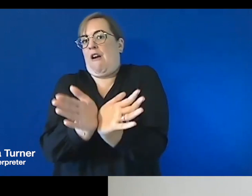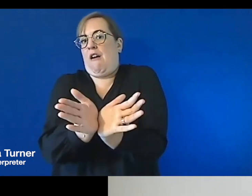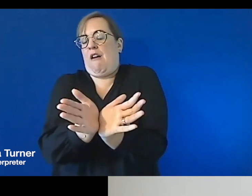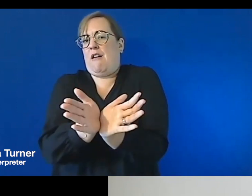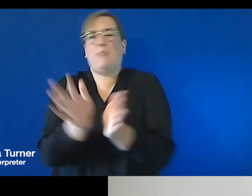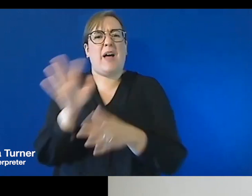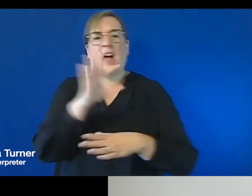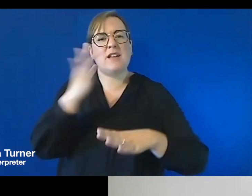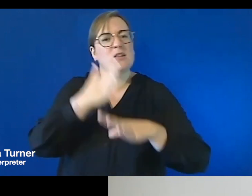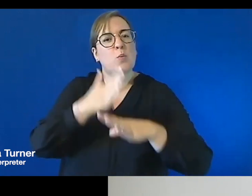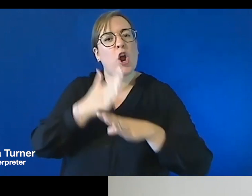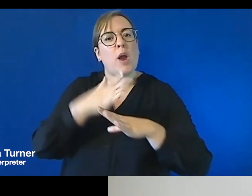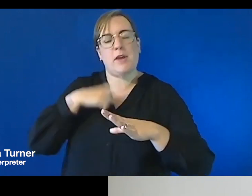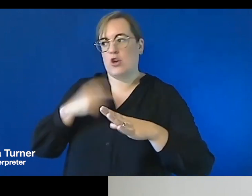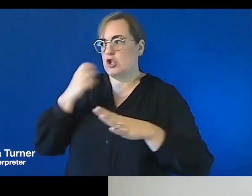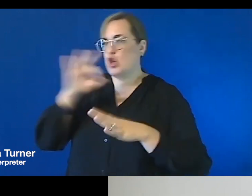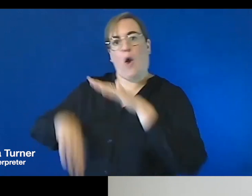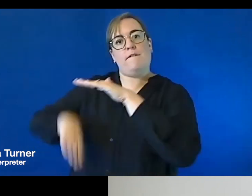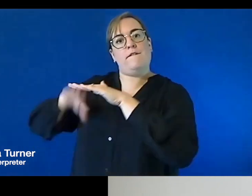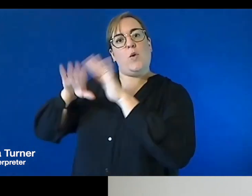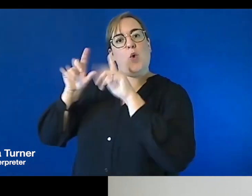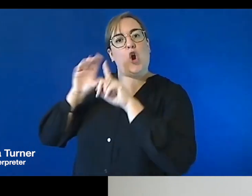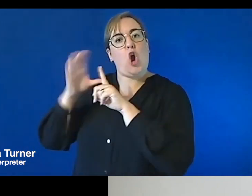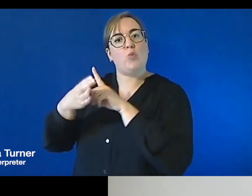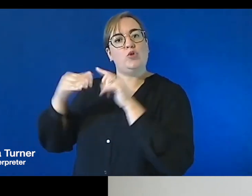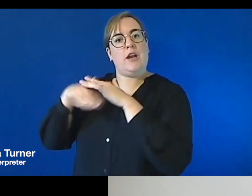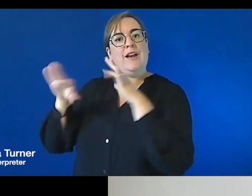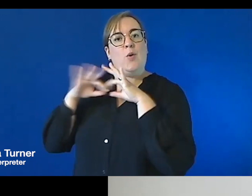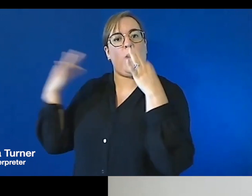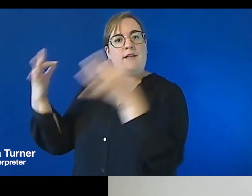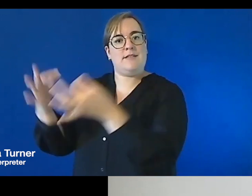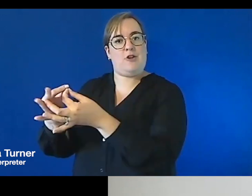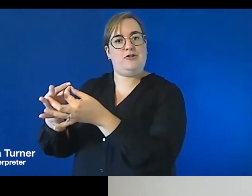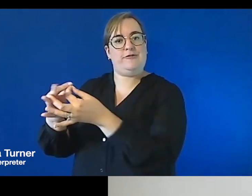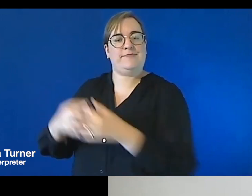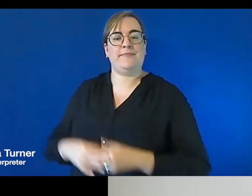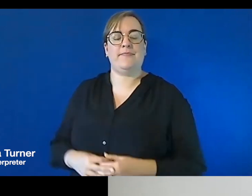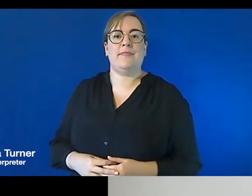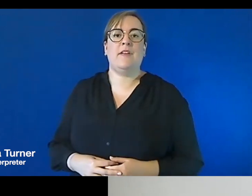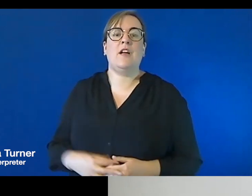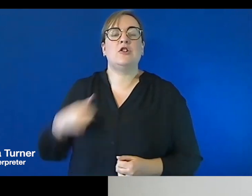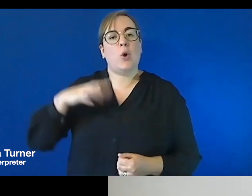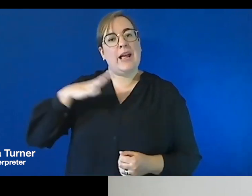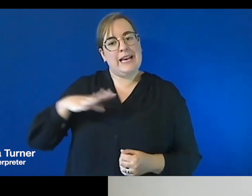a culture, the problem is that we just have no correct social science education and understanding